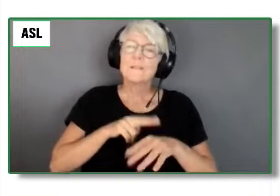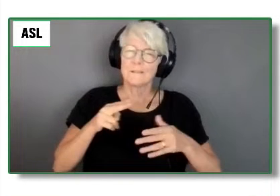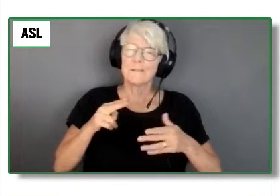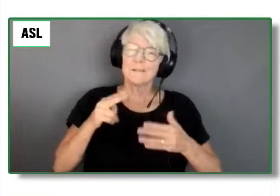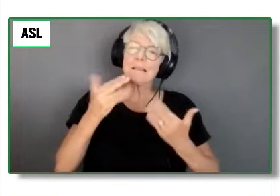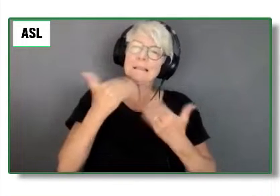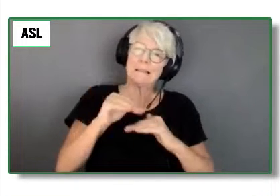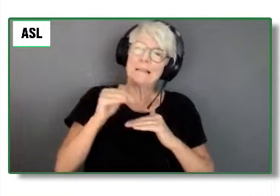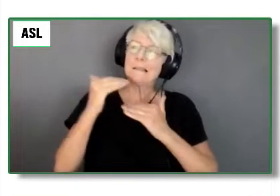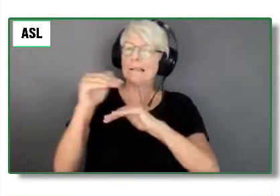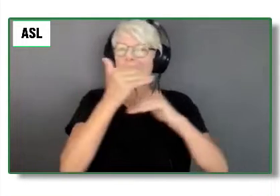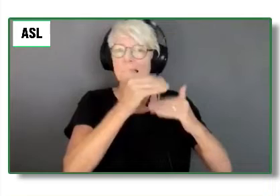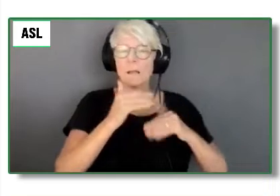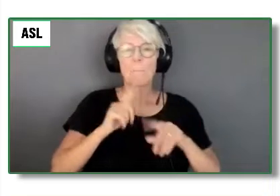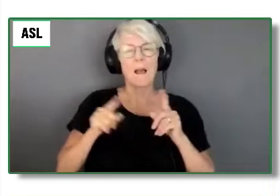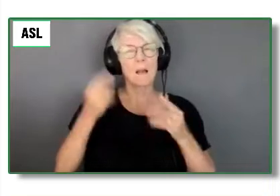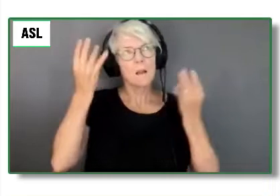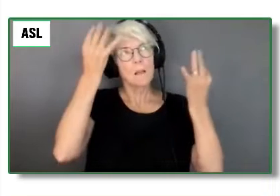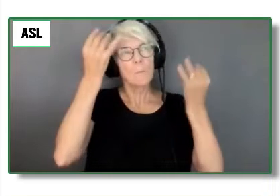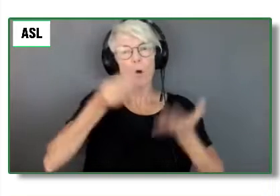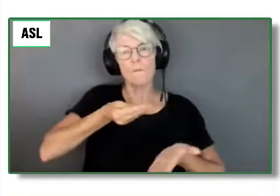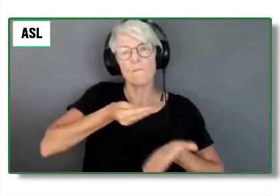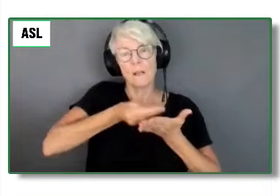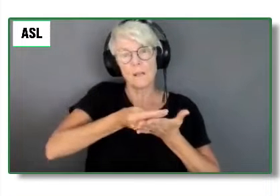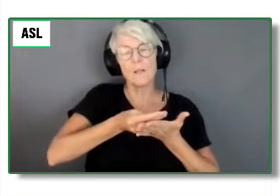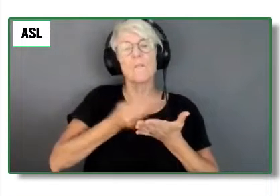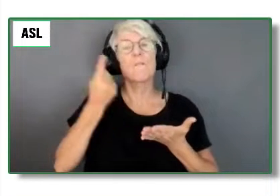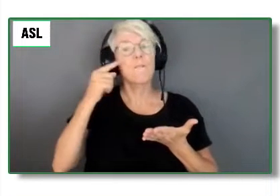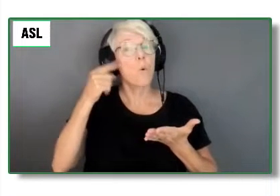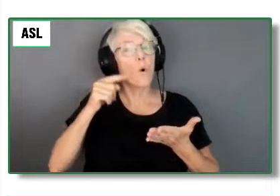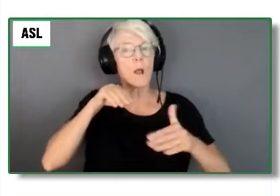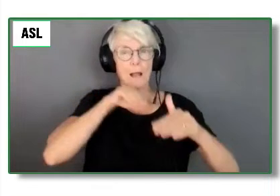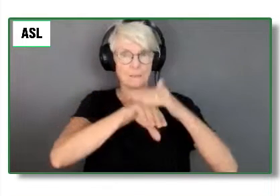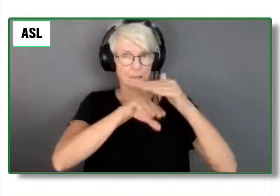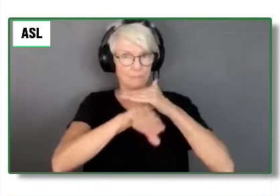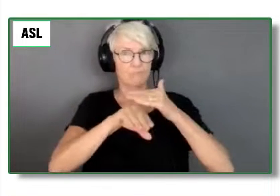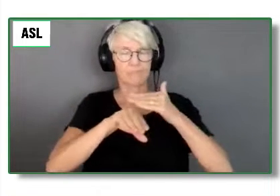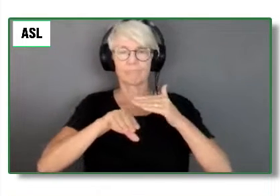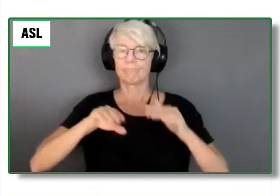included in everything that parks does especially ongoing maintenance. Nothing